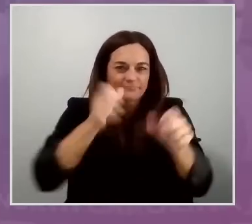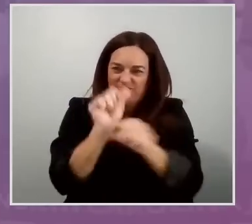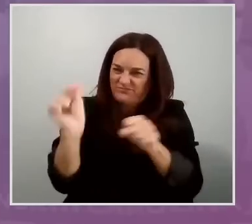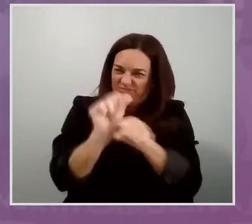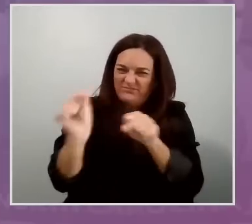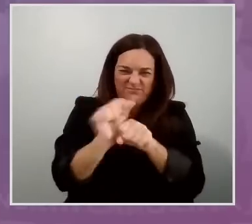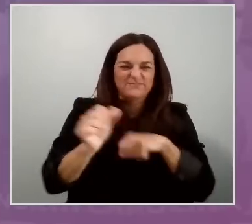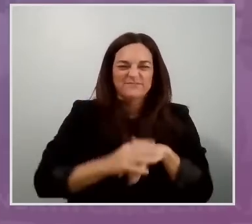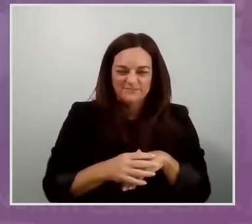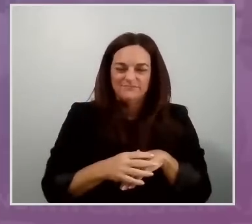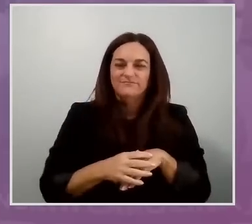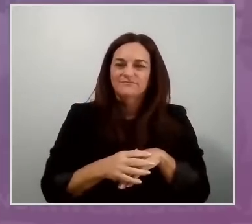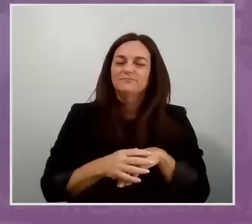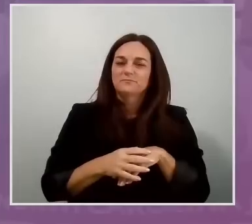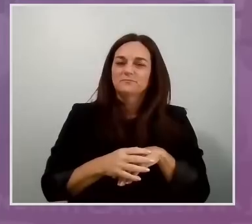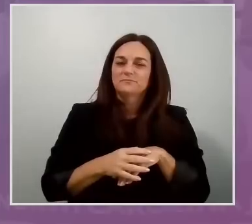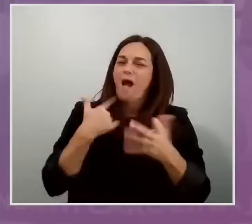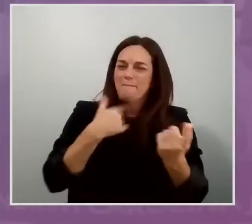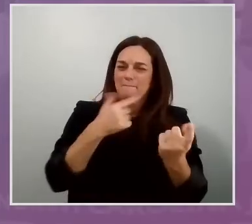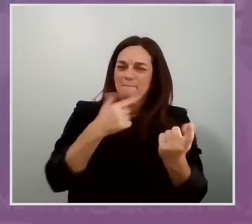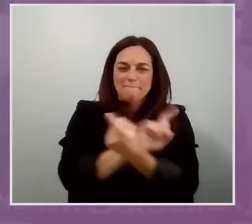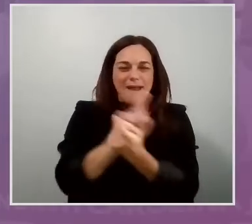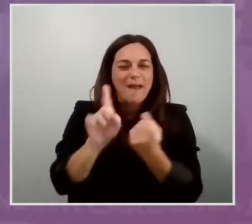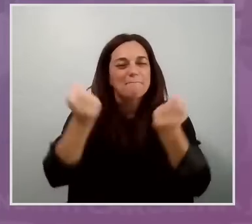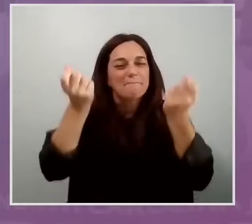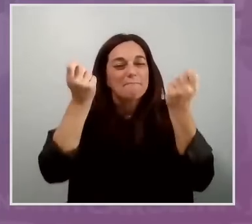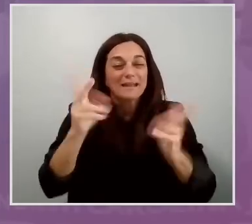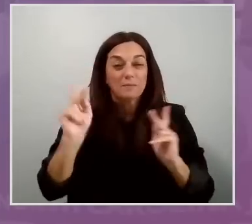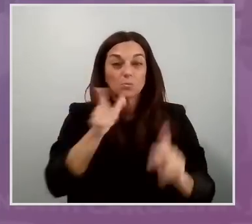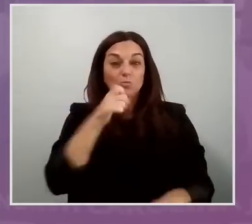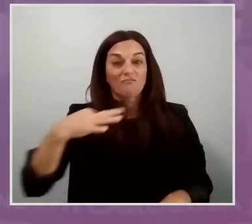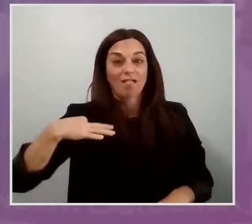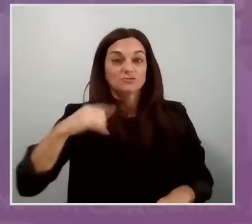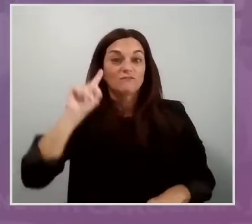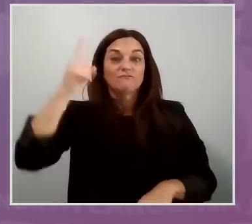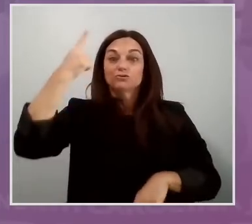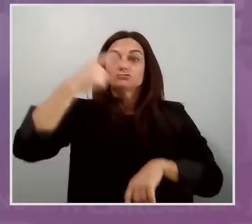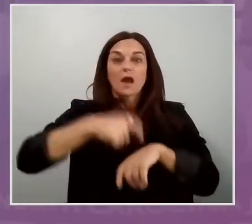OUR SLEEVES AND DO THE WORK OF FIXING IT.